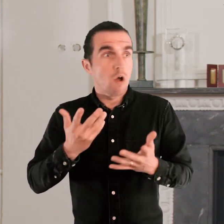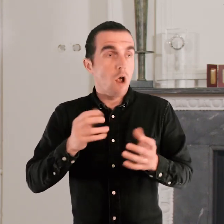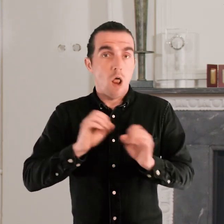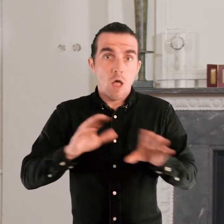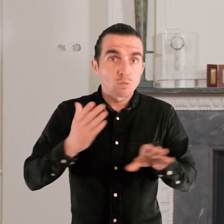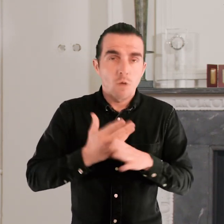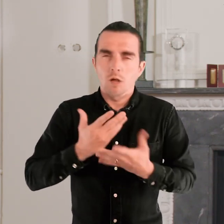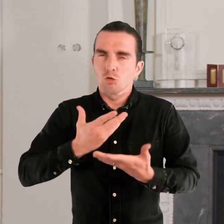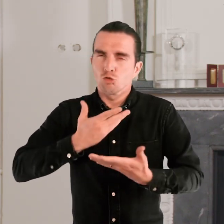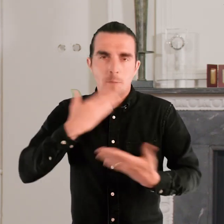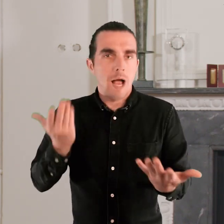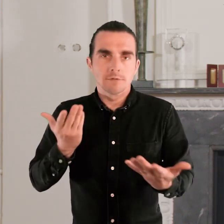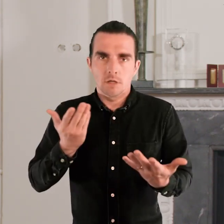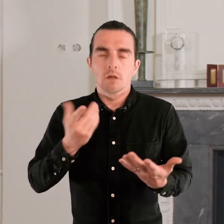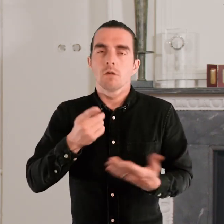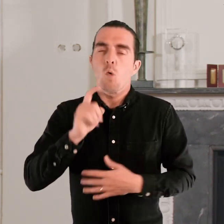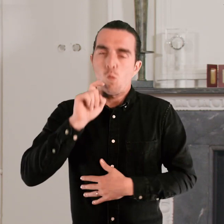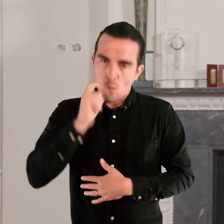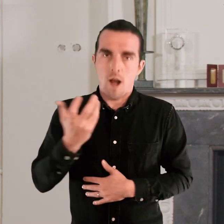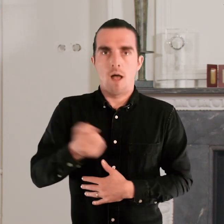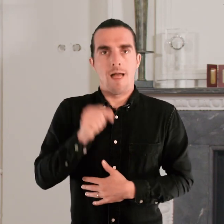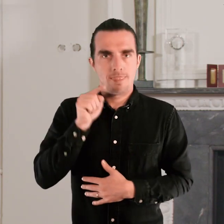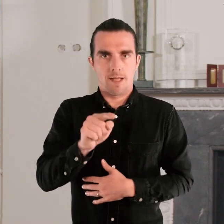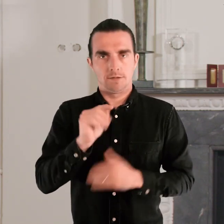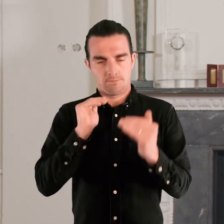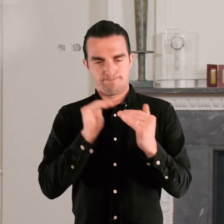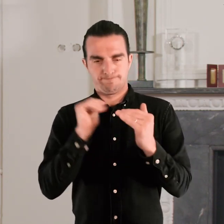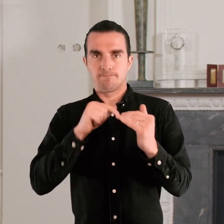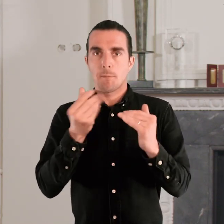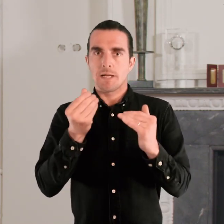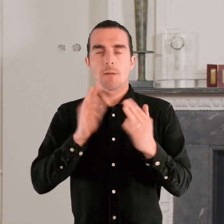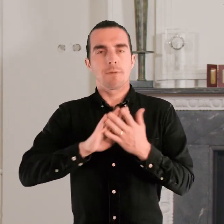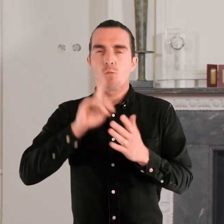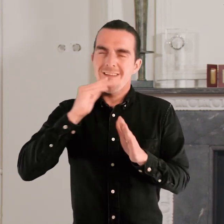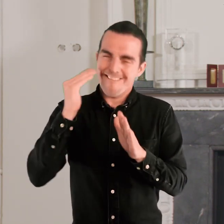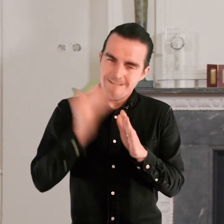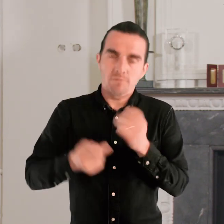you get a fixed - you get an amount of income that will keep you out of poverty.